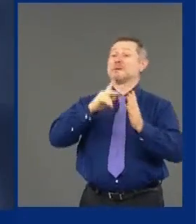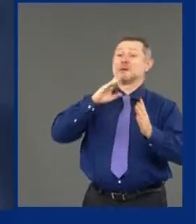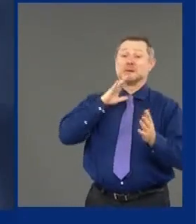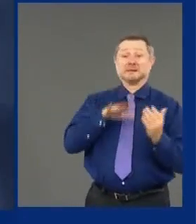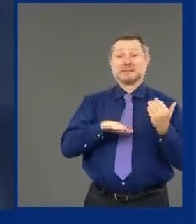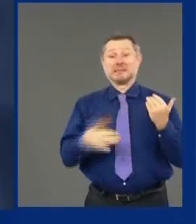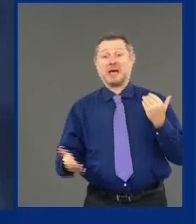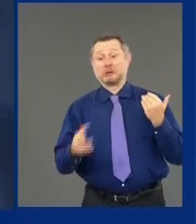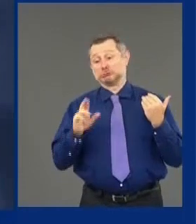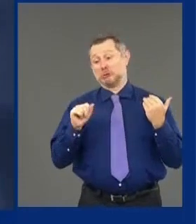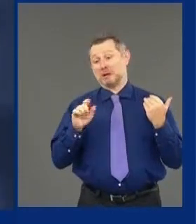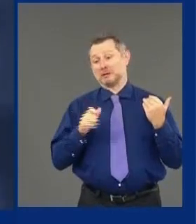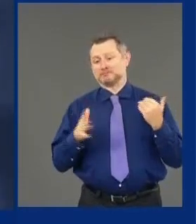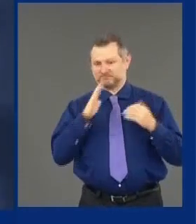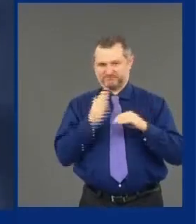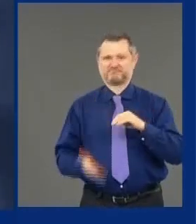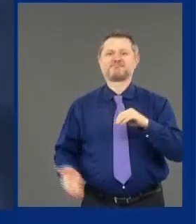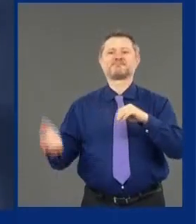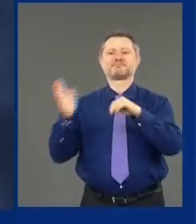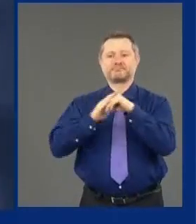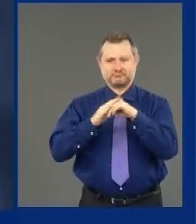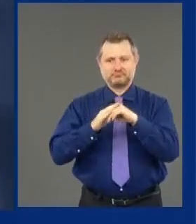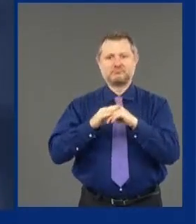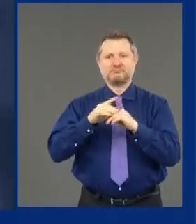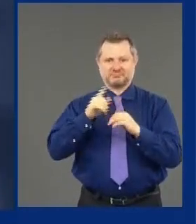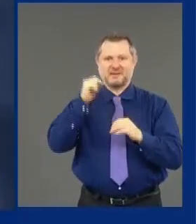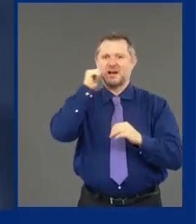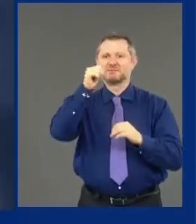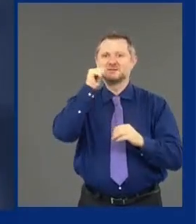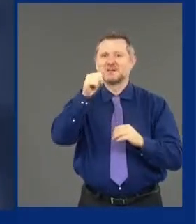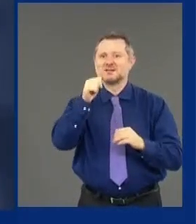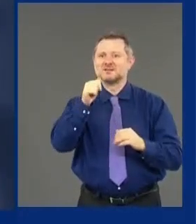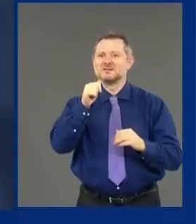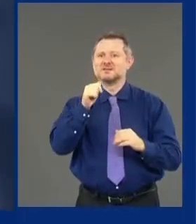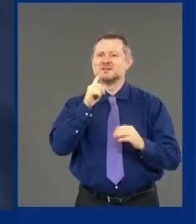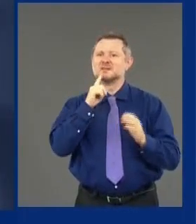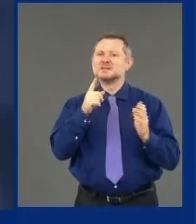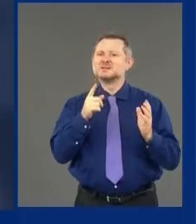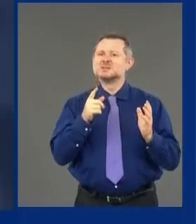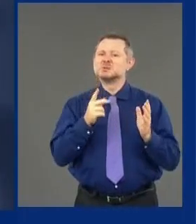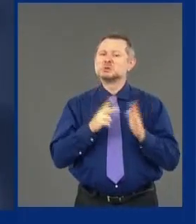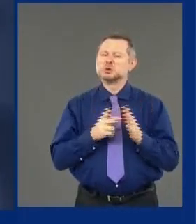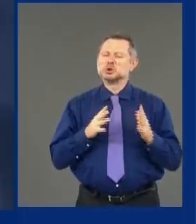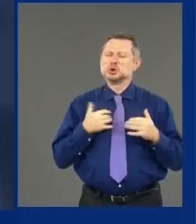WHAT WILL HAPPEN. SO WHEN DR. FAUCI SAYS IT WILL